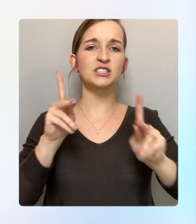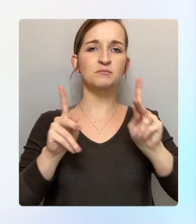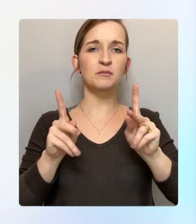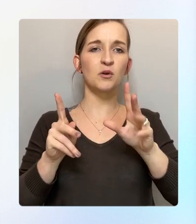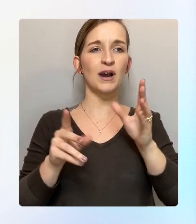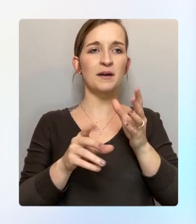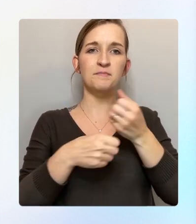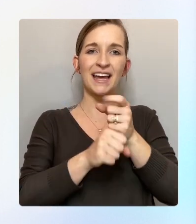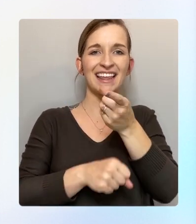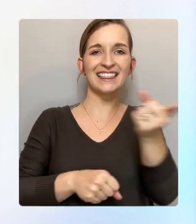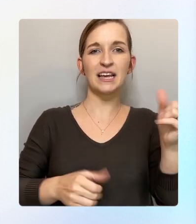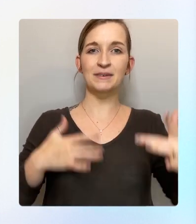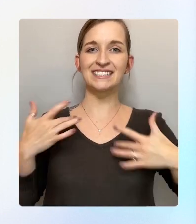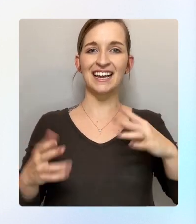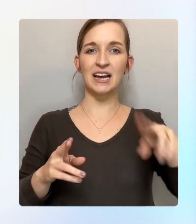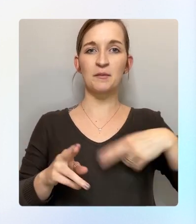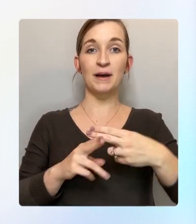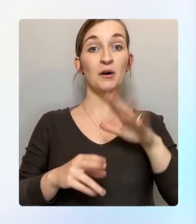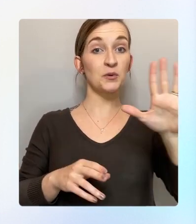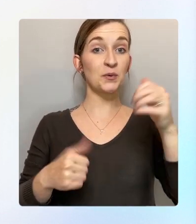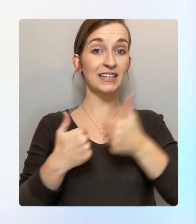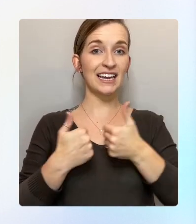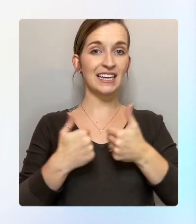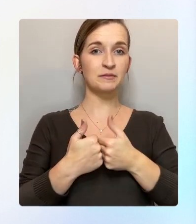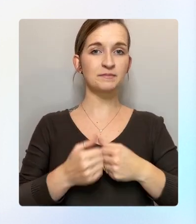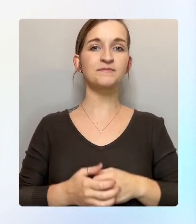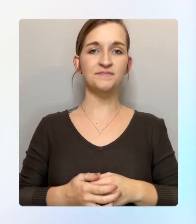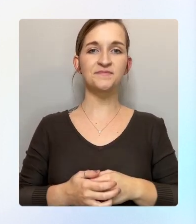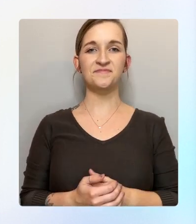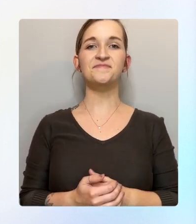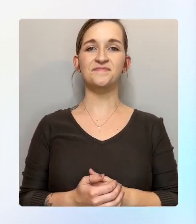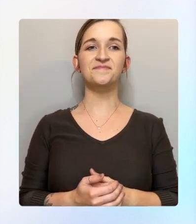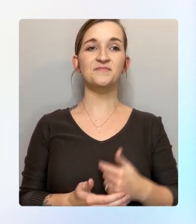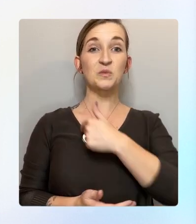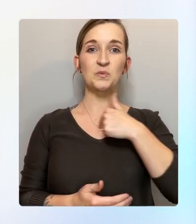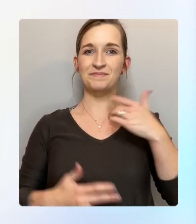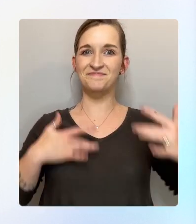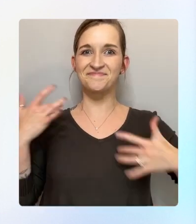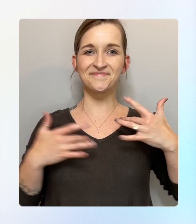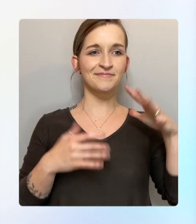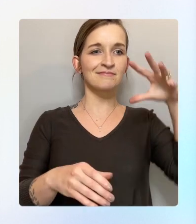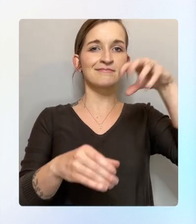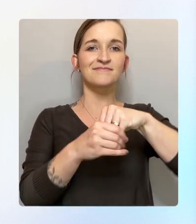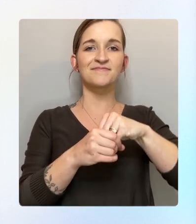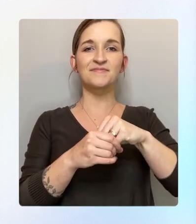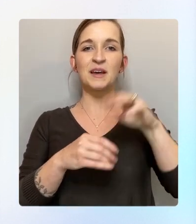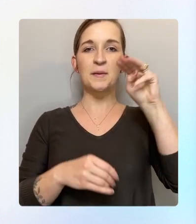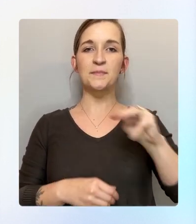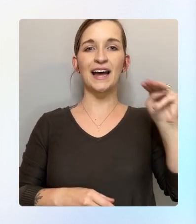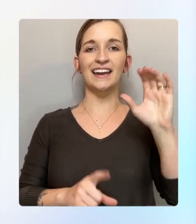of the Meta Avatar Store pilot later this year. We've had dozens of players ask us to make bowling shirts,